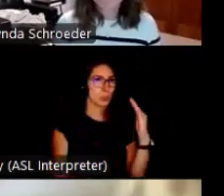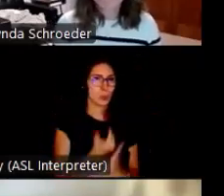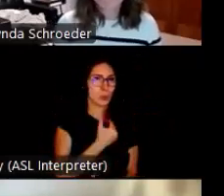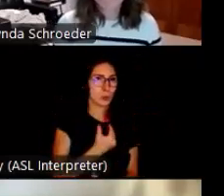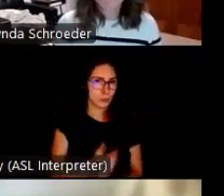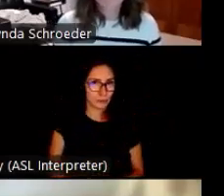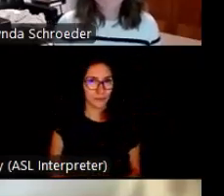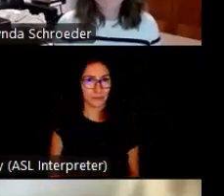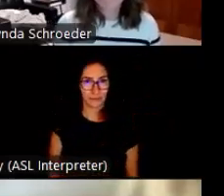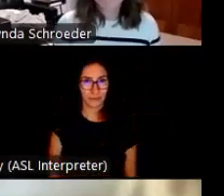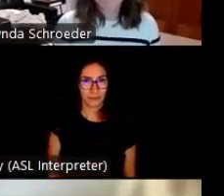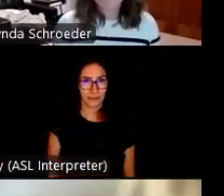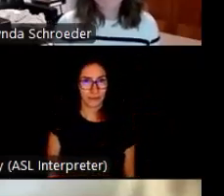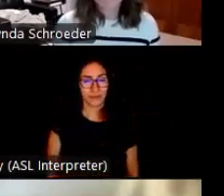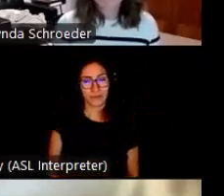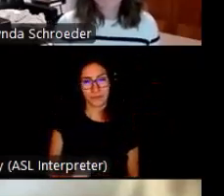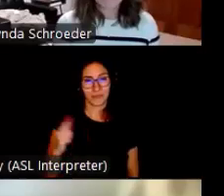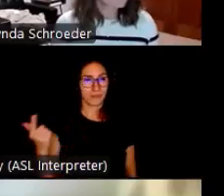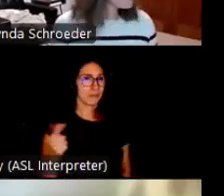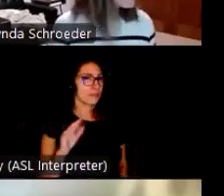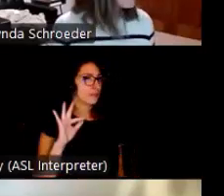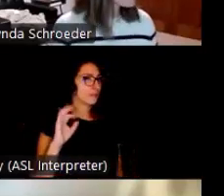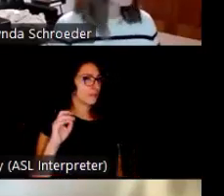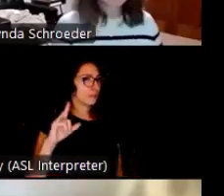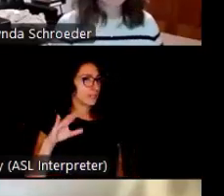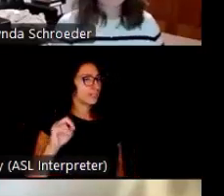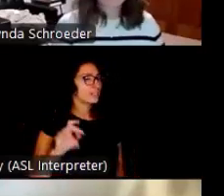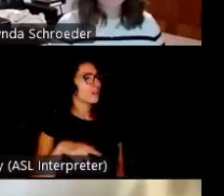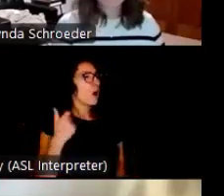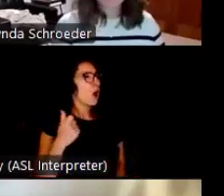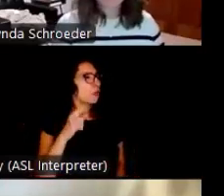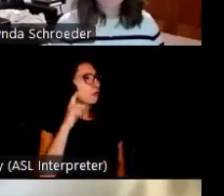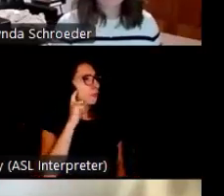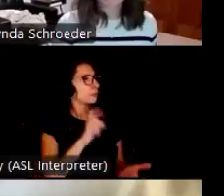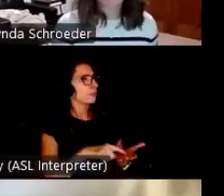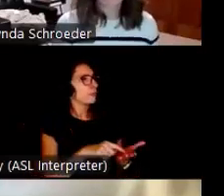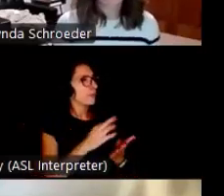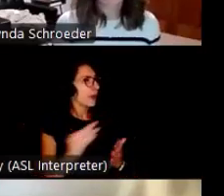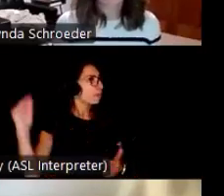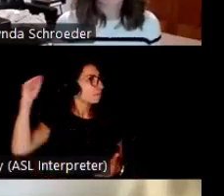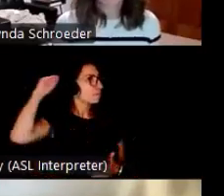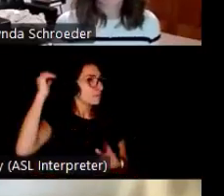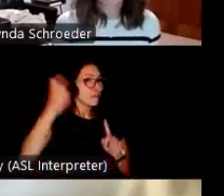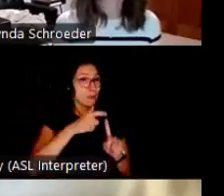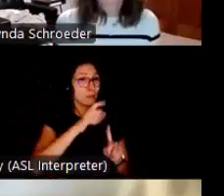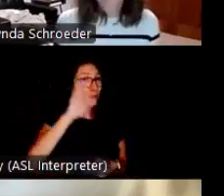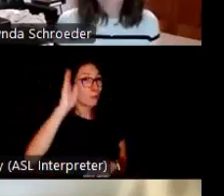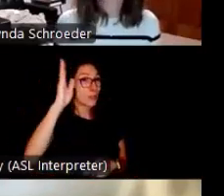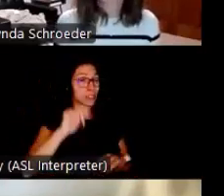Another takeaway that I took from your presentation is just picking up the phone and calling people.